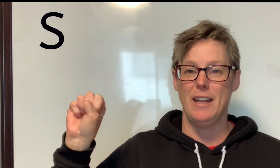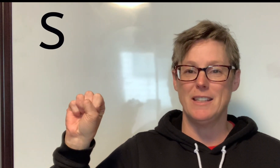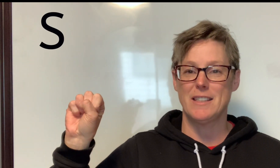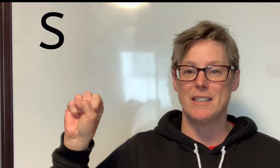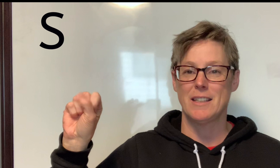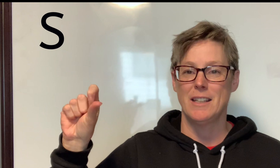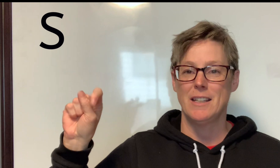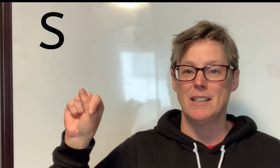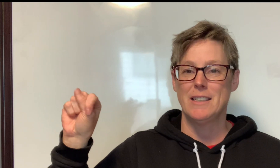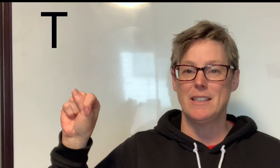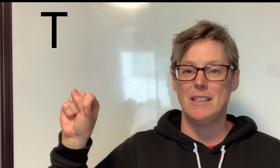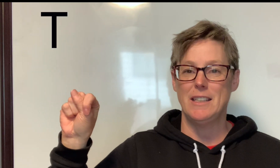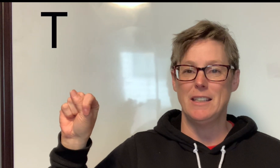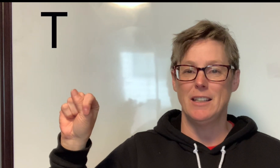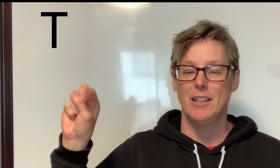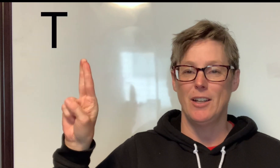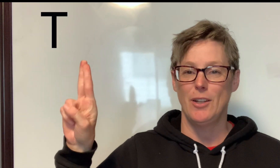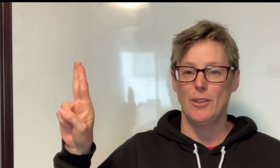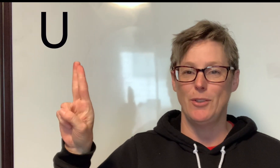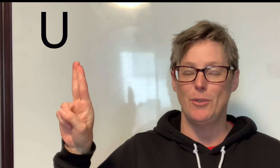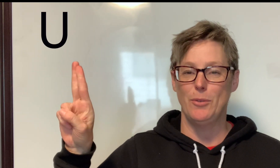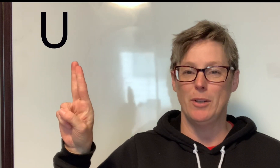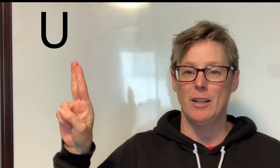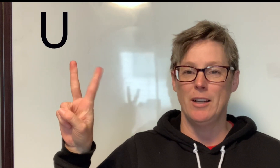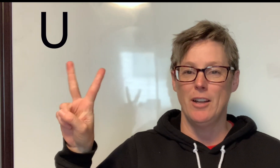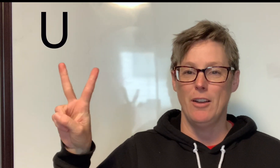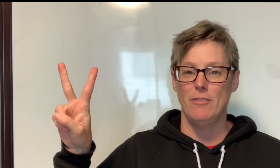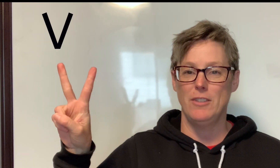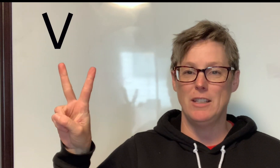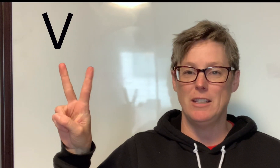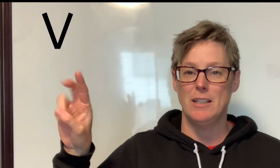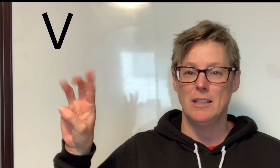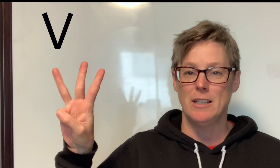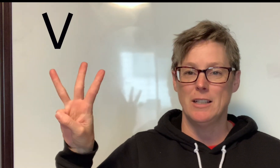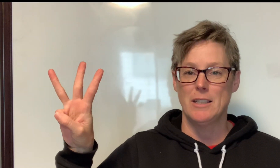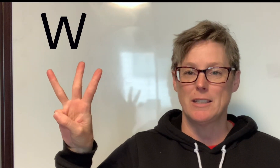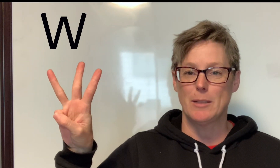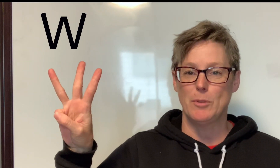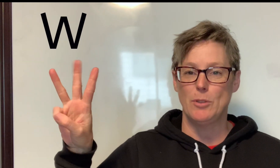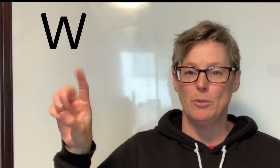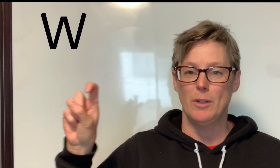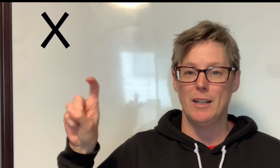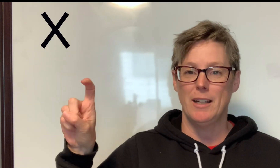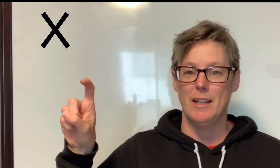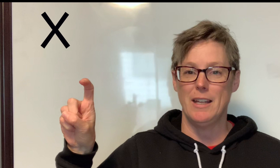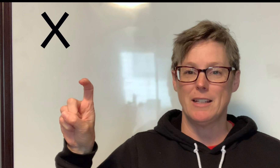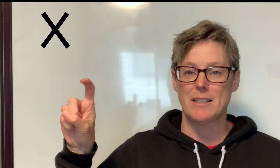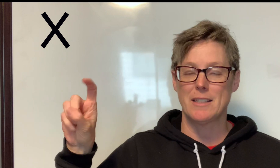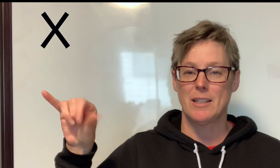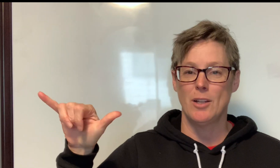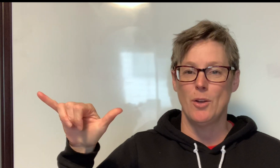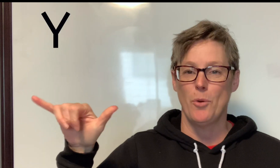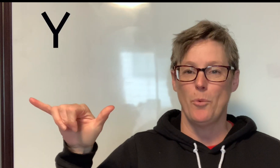f t u